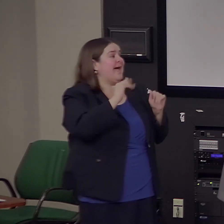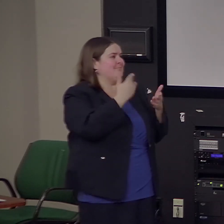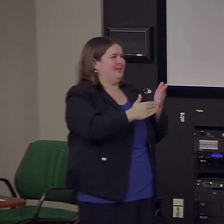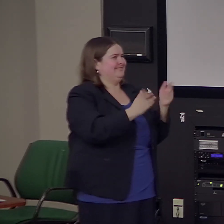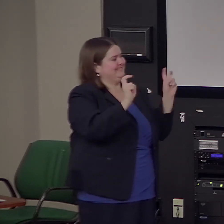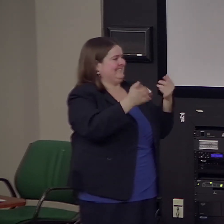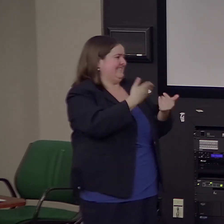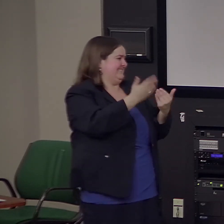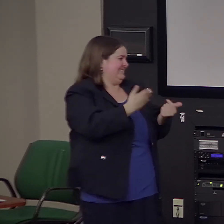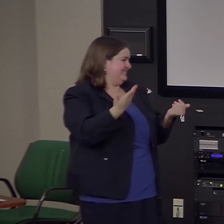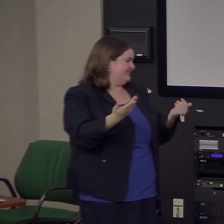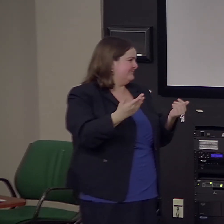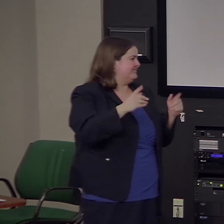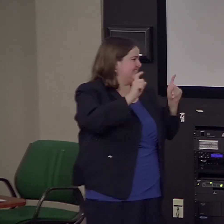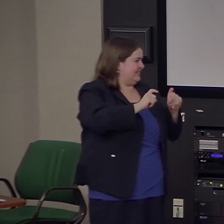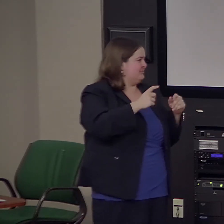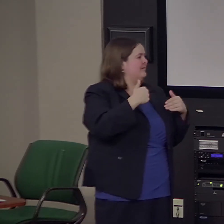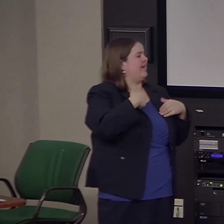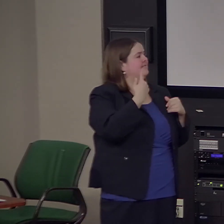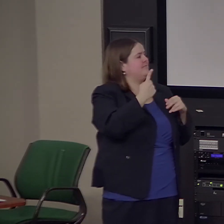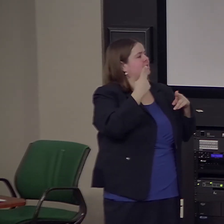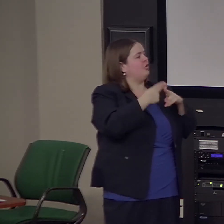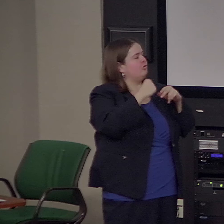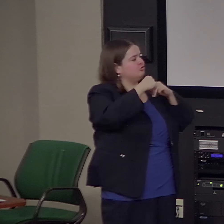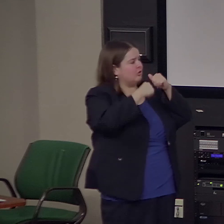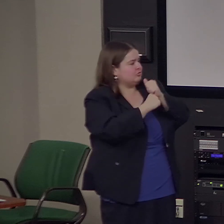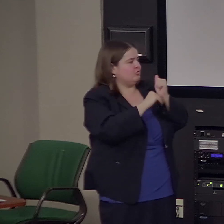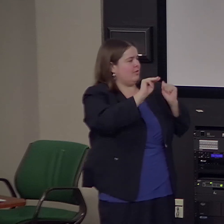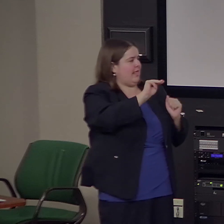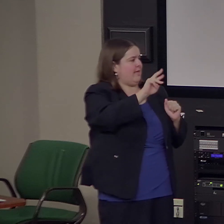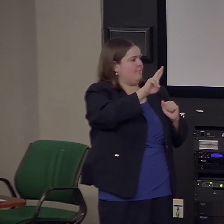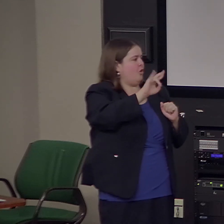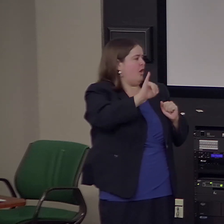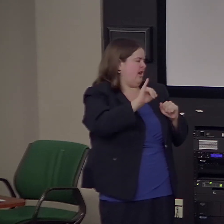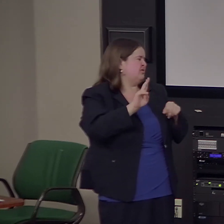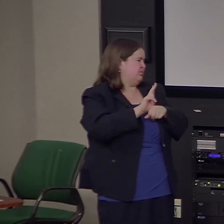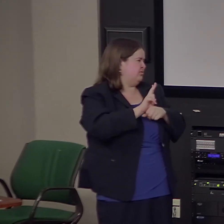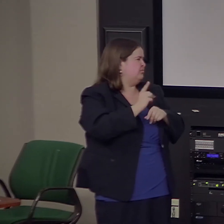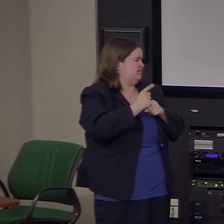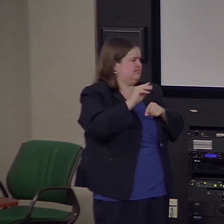We do something called structural MRI. We use an MRI machine.